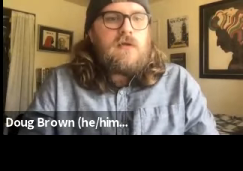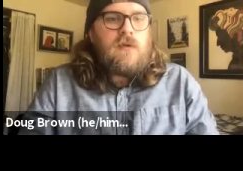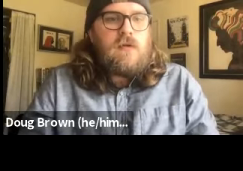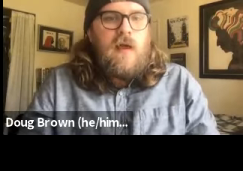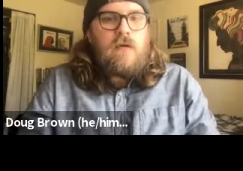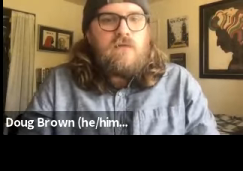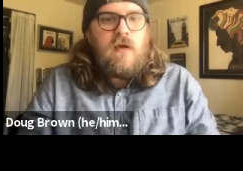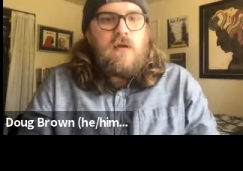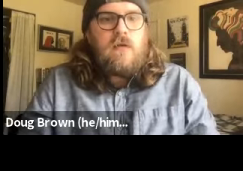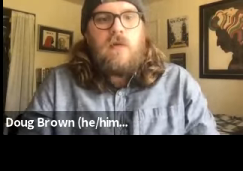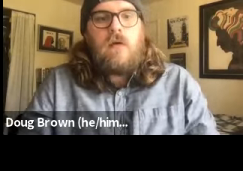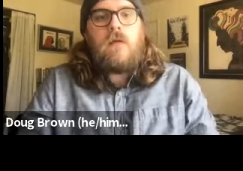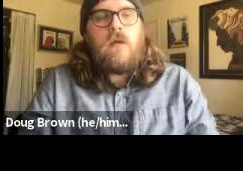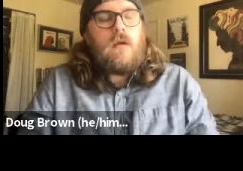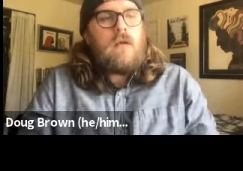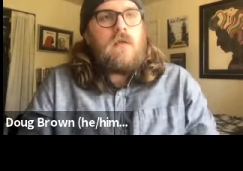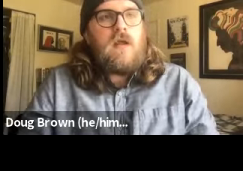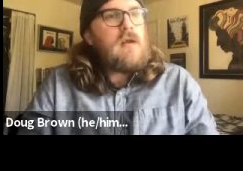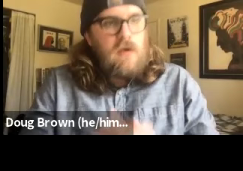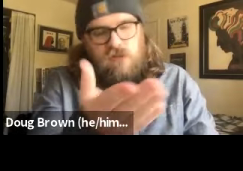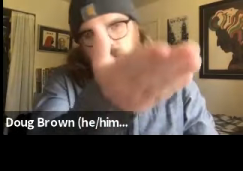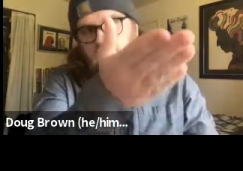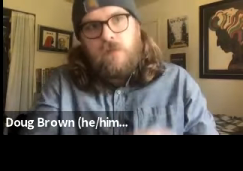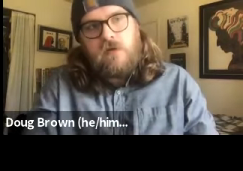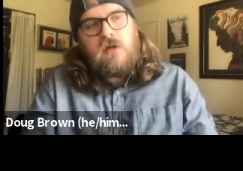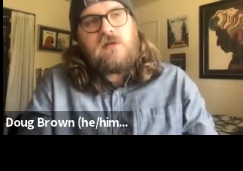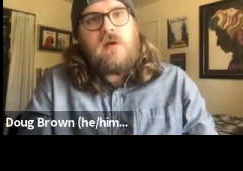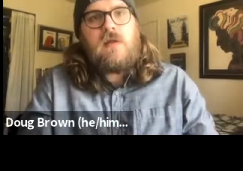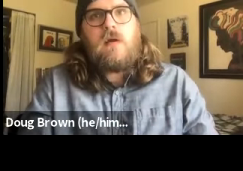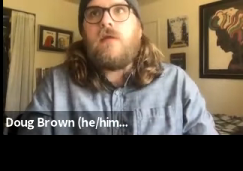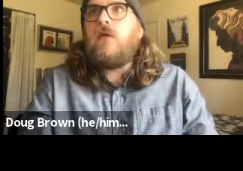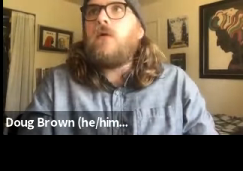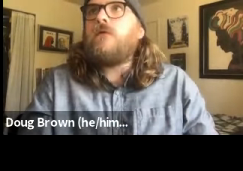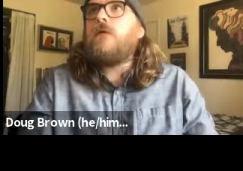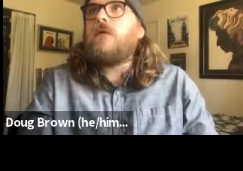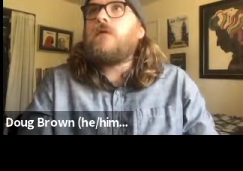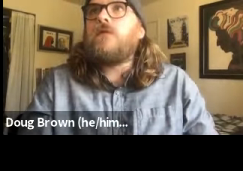development@aclu-or.org. You should be able to get an answer to any questions in there. Again, thank you. Yeah, the zoom link should be